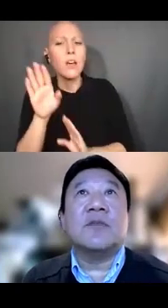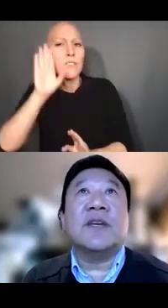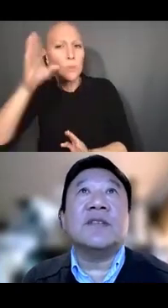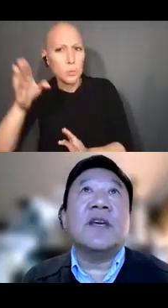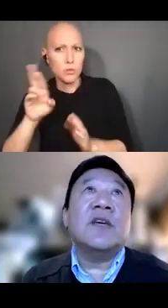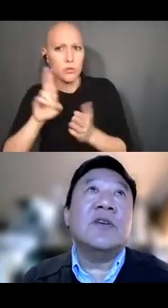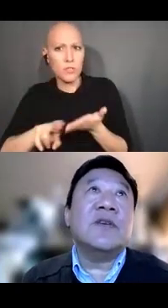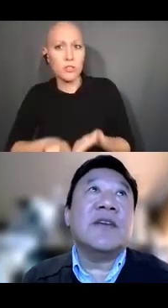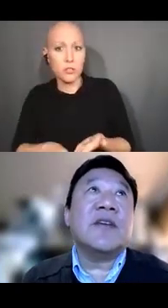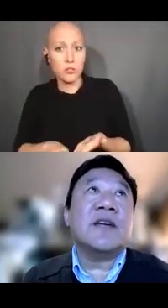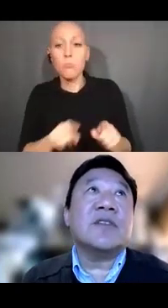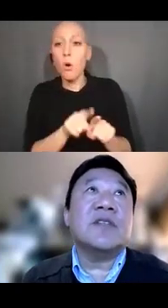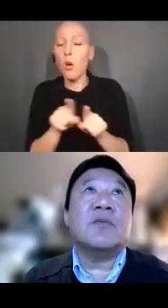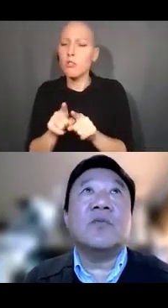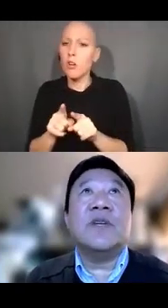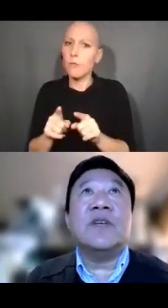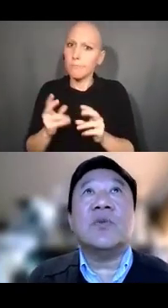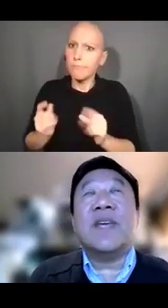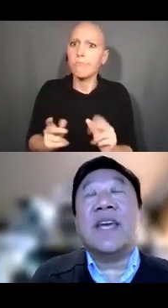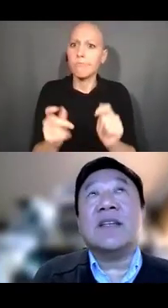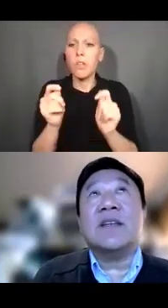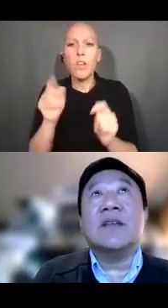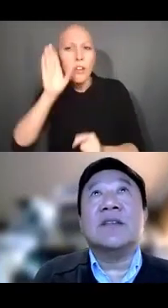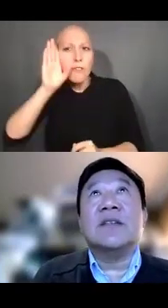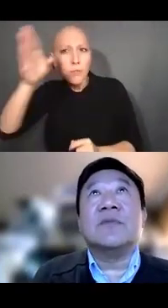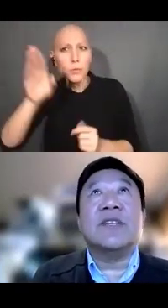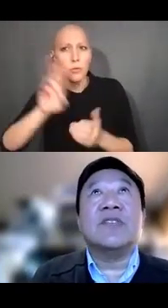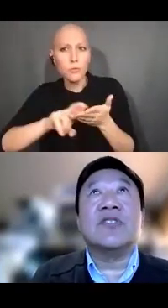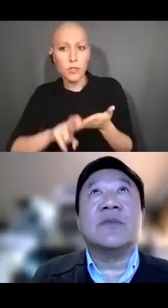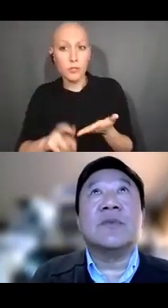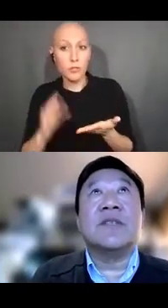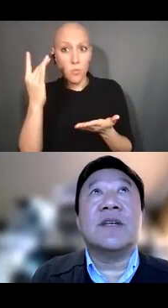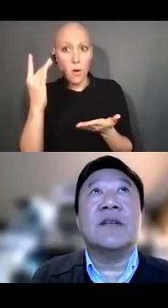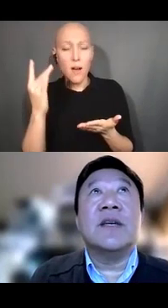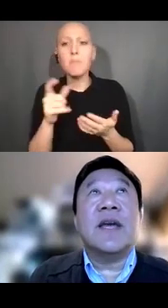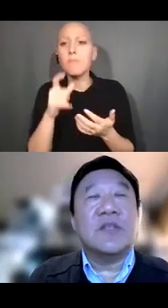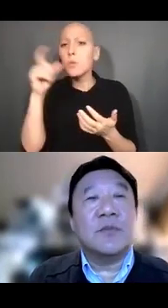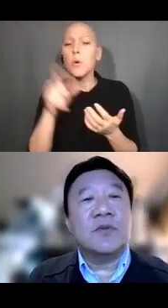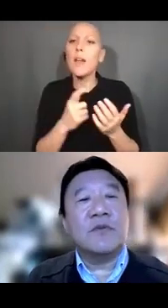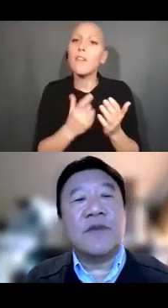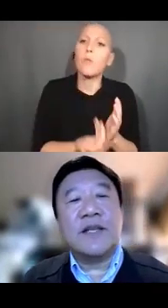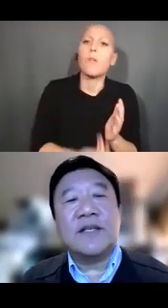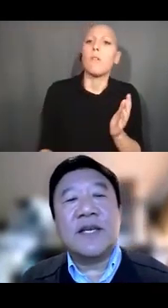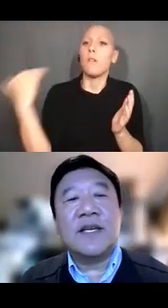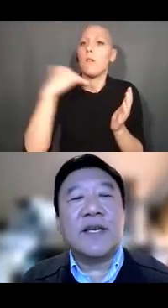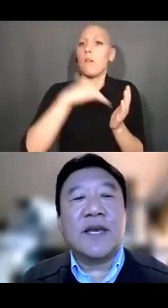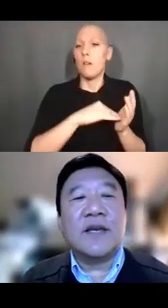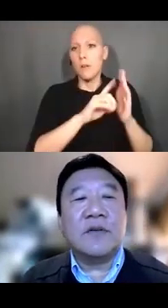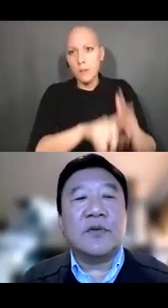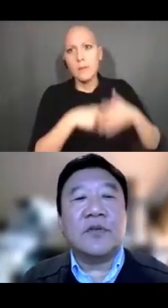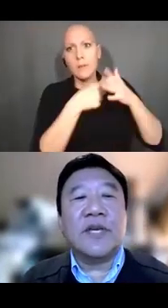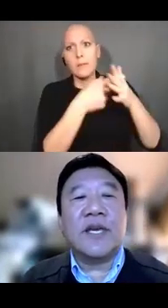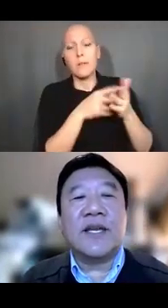because you don't have to actually recreate the research that was done as opposed to validating and looking at it